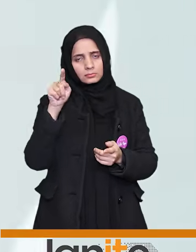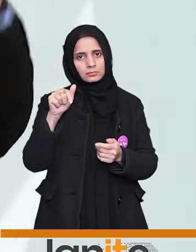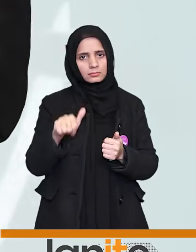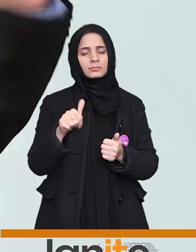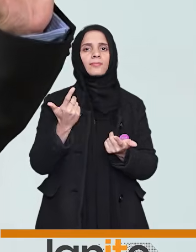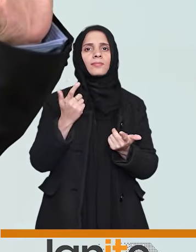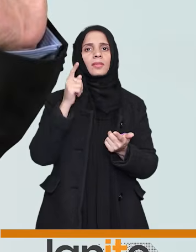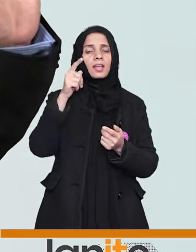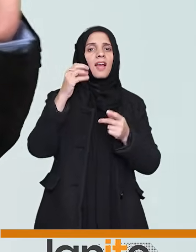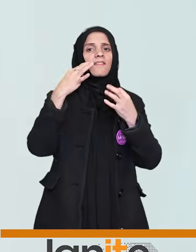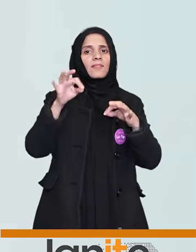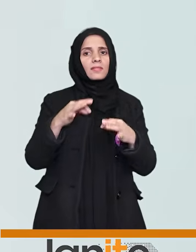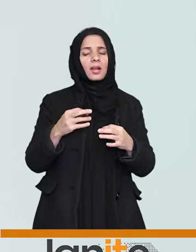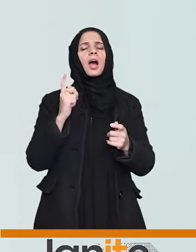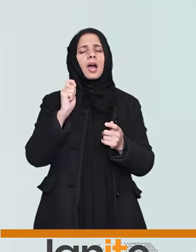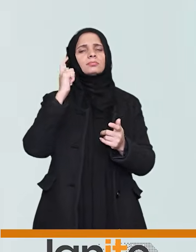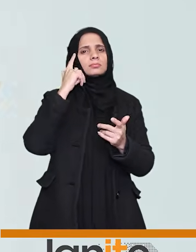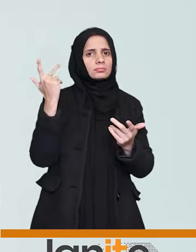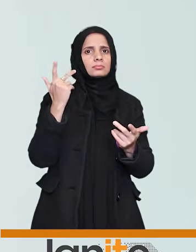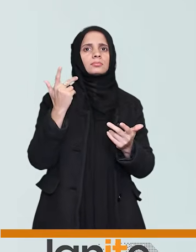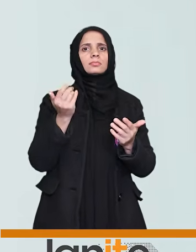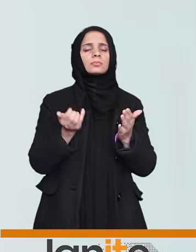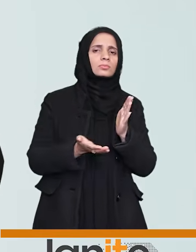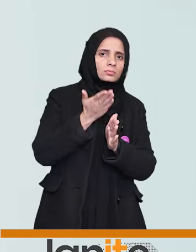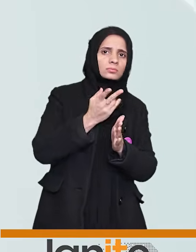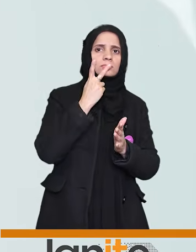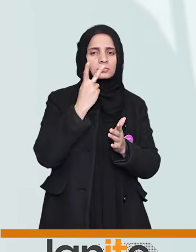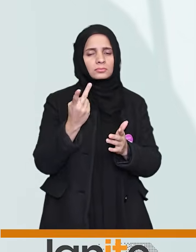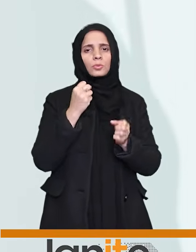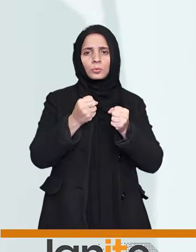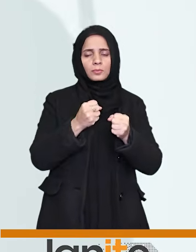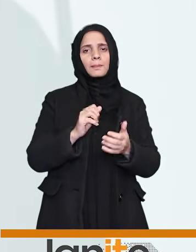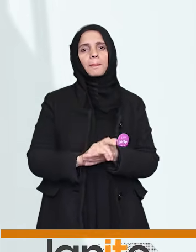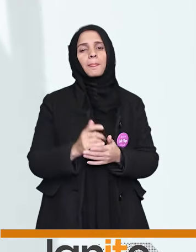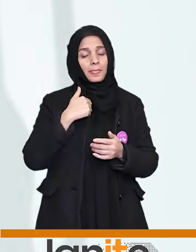[I am not telling you, it will not happen, but I said ‘may be’]